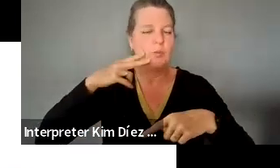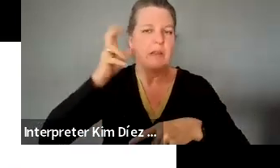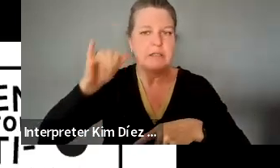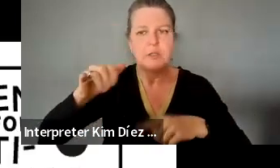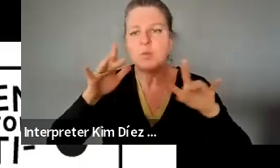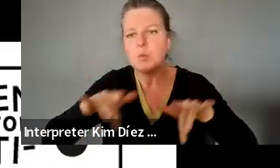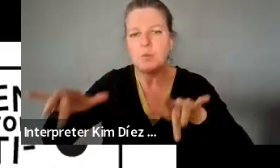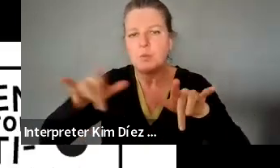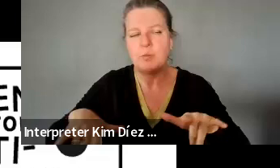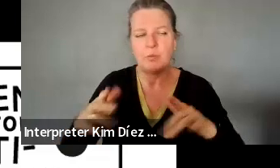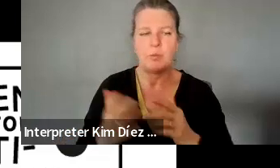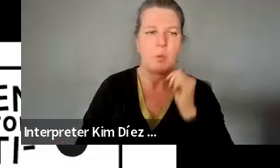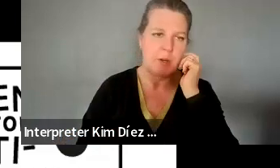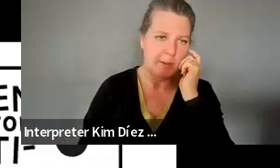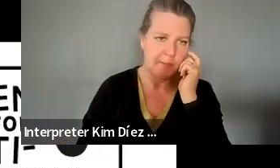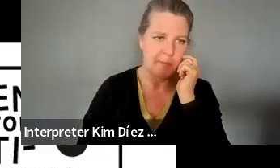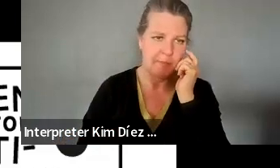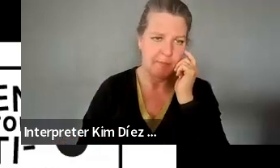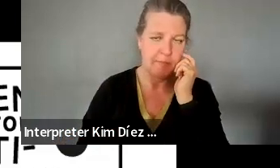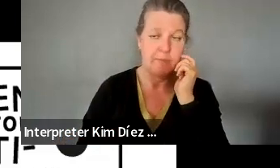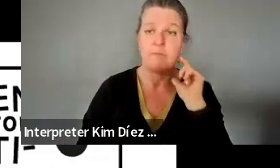All right, over to you, Joy.